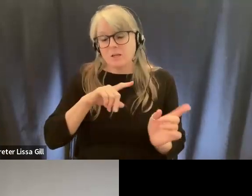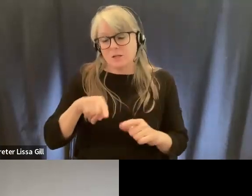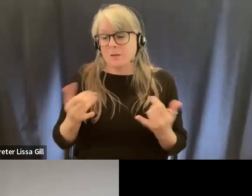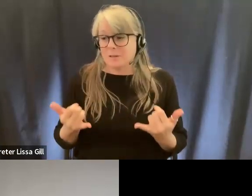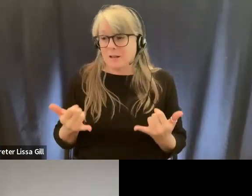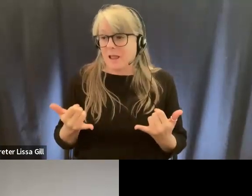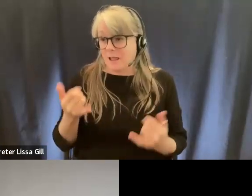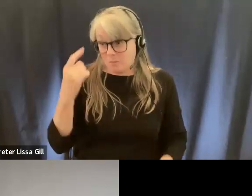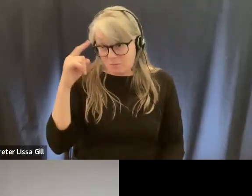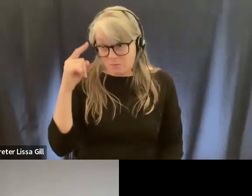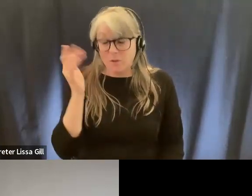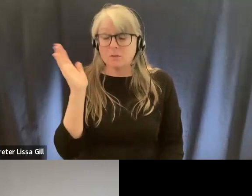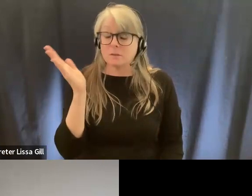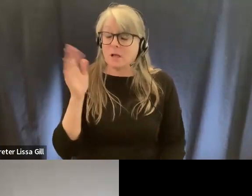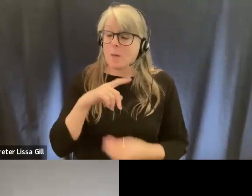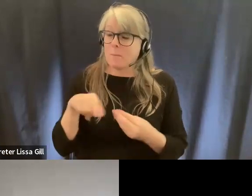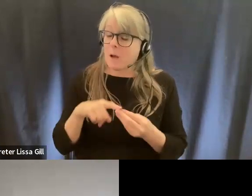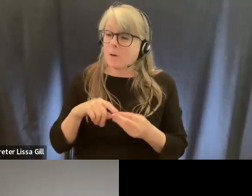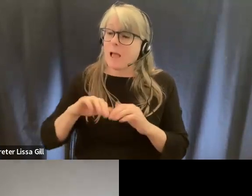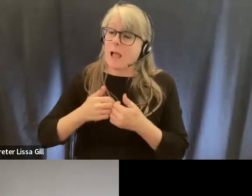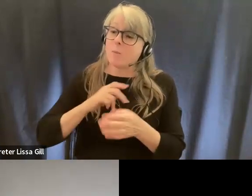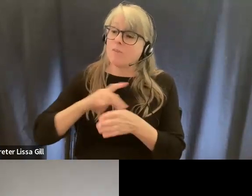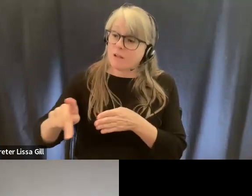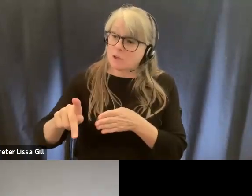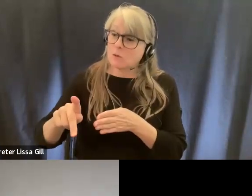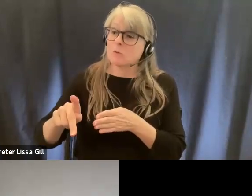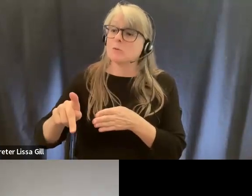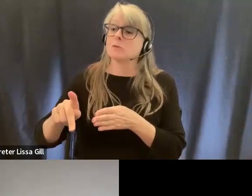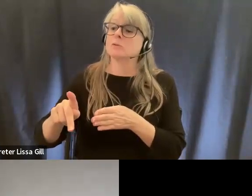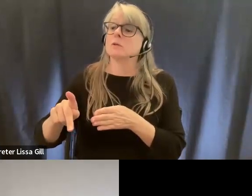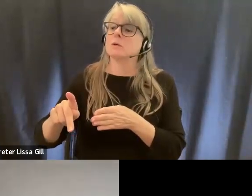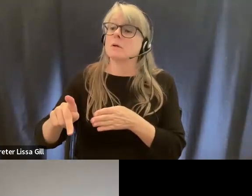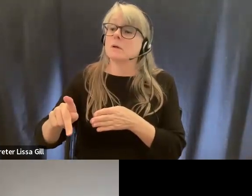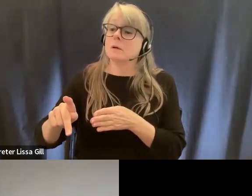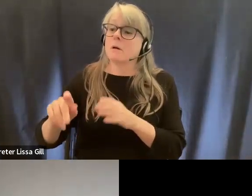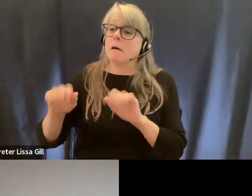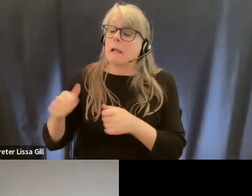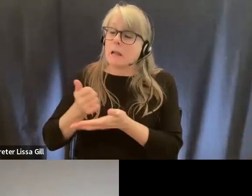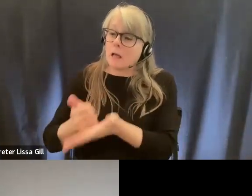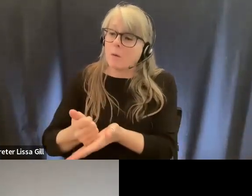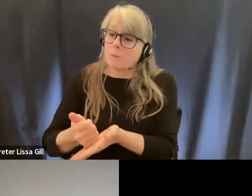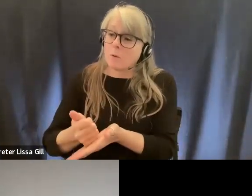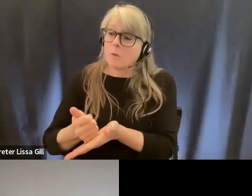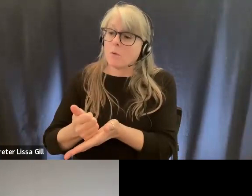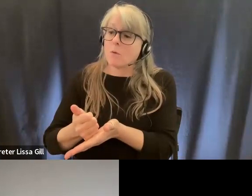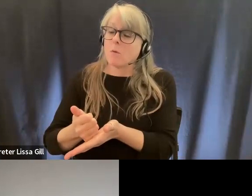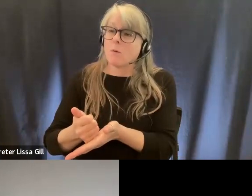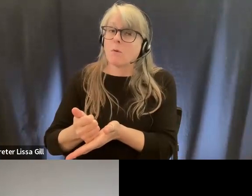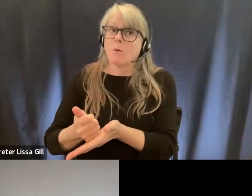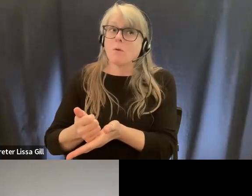He has the SRES, designation. And she is here today to share about, how professionals with you know, home sales.